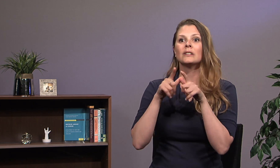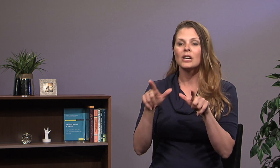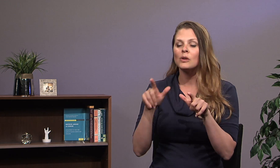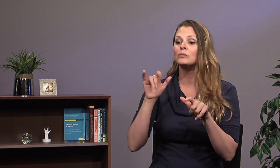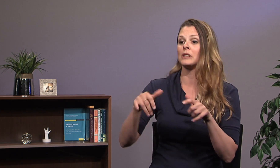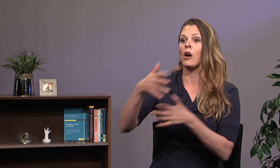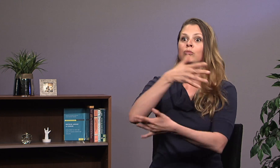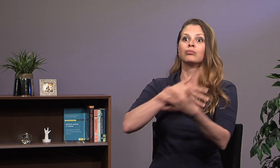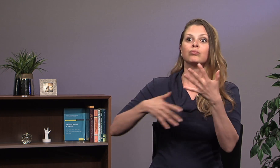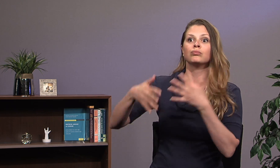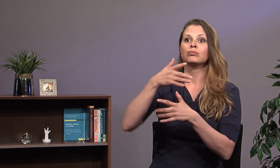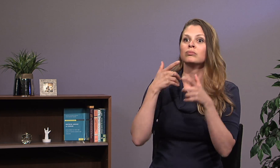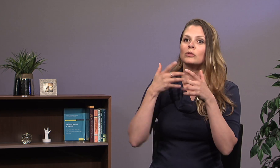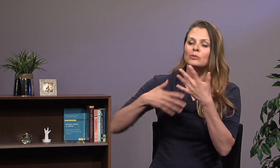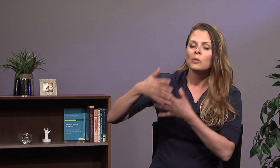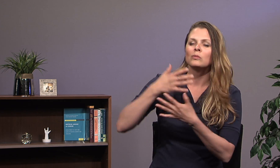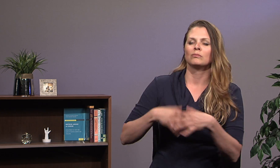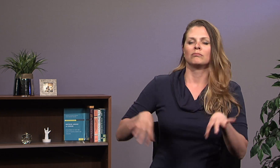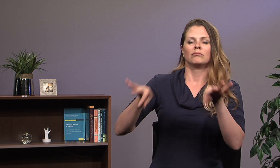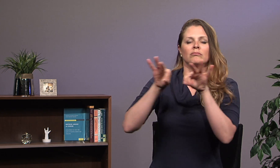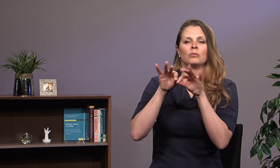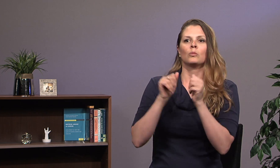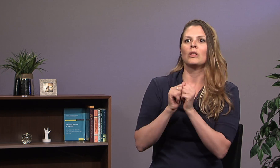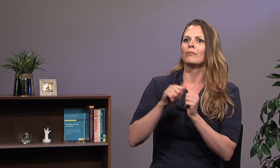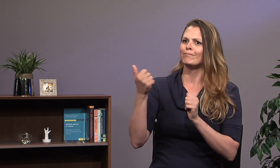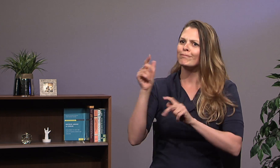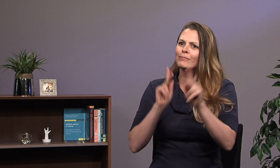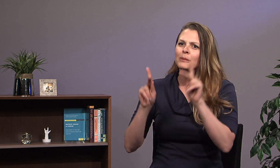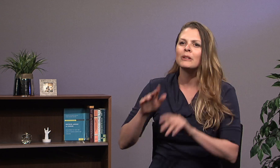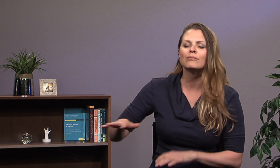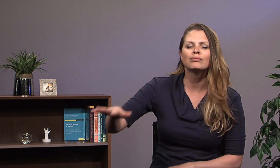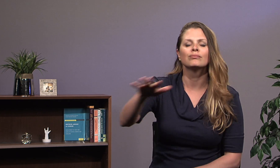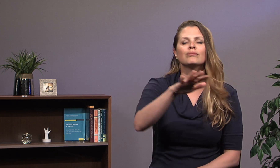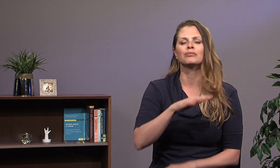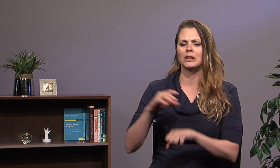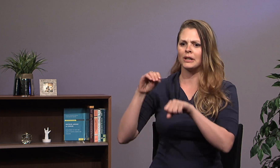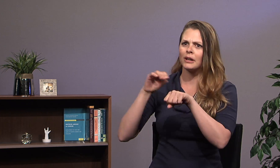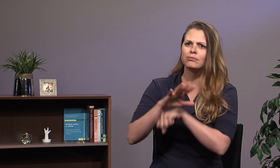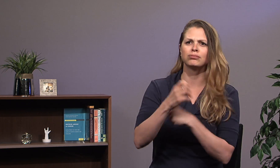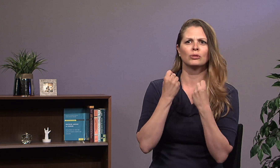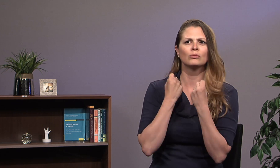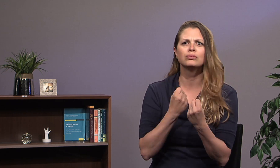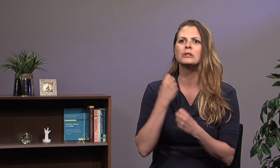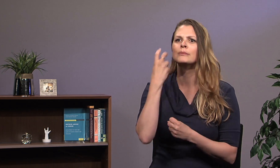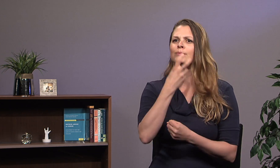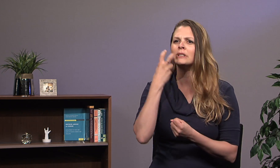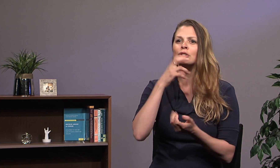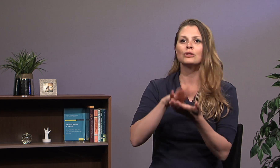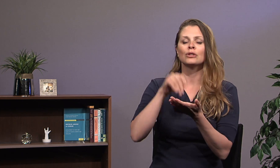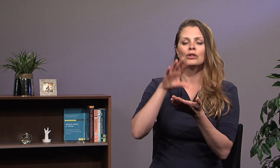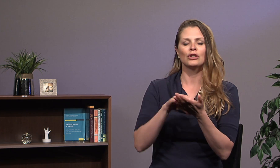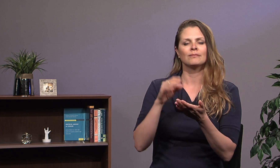shows that social interactions with another human being affects speech learning in a way